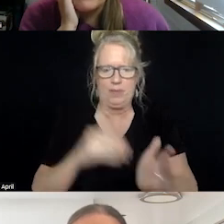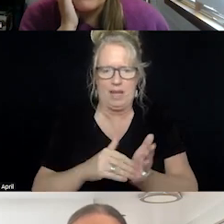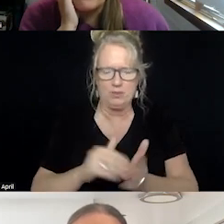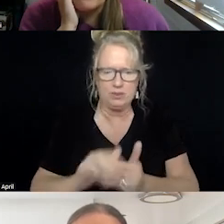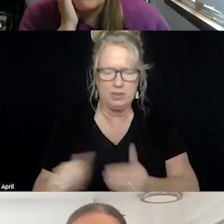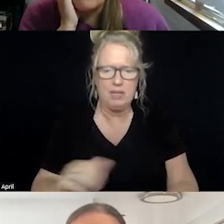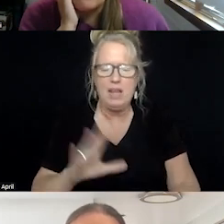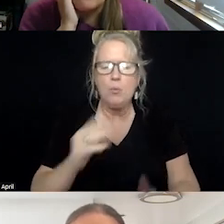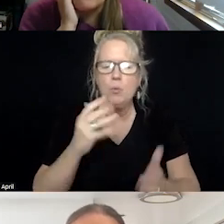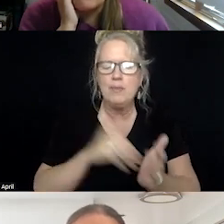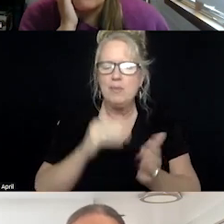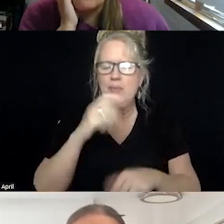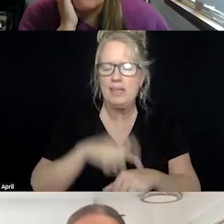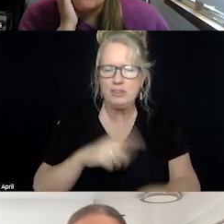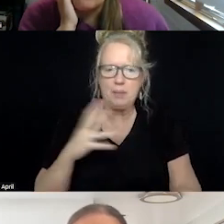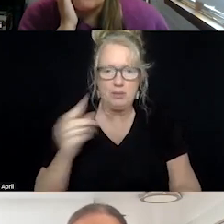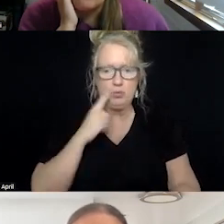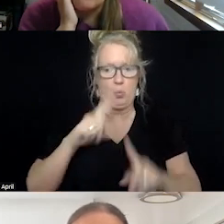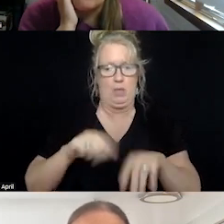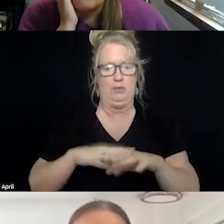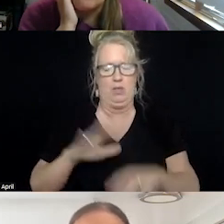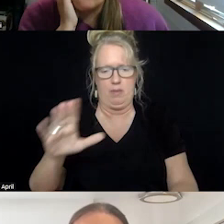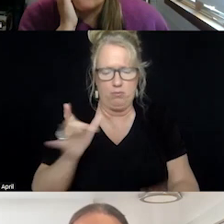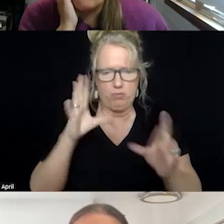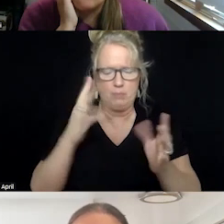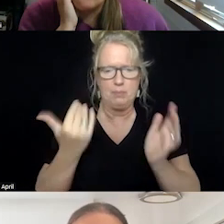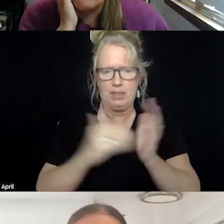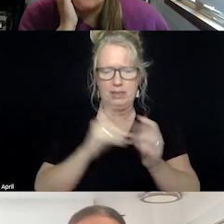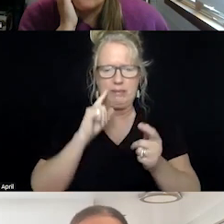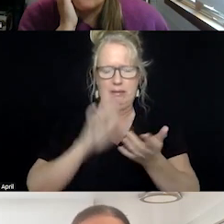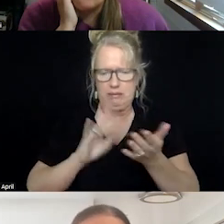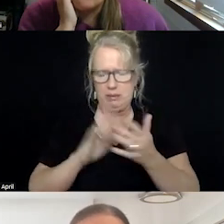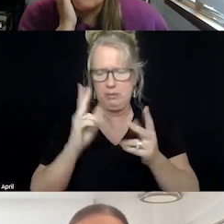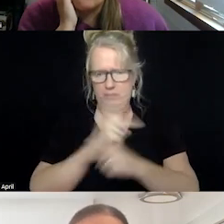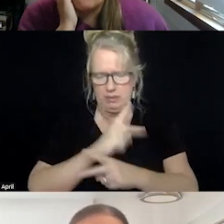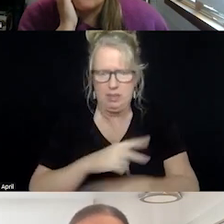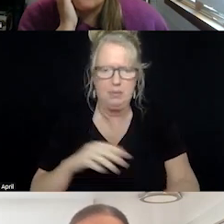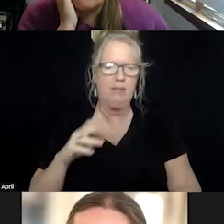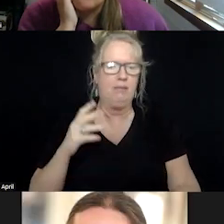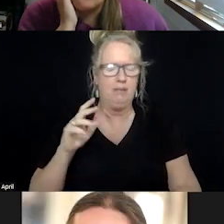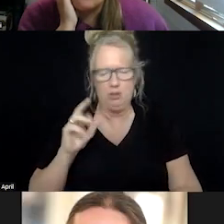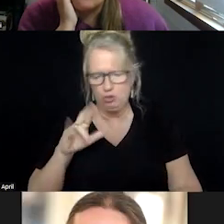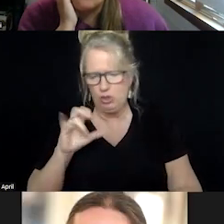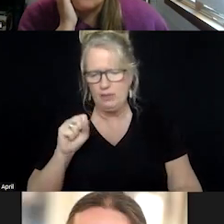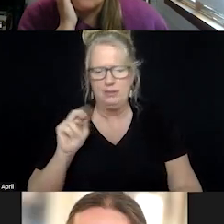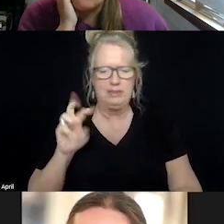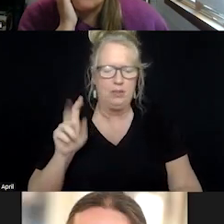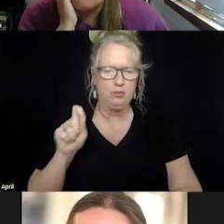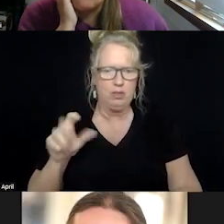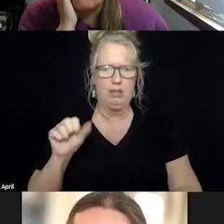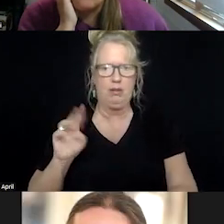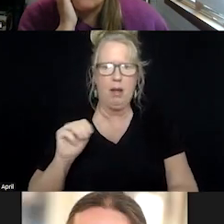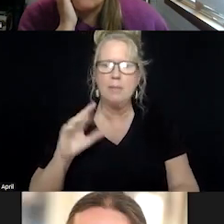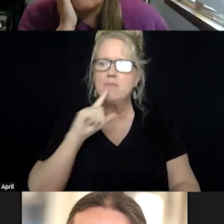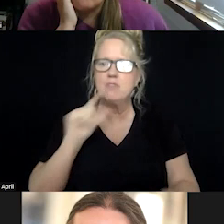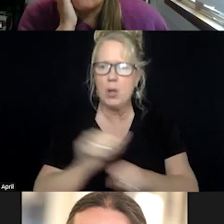BASED ON THAT CRISIS CALCULATOR, THE CORRECT ANSWER IS NOW D.